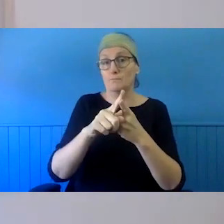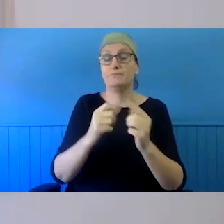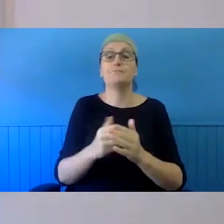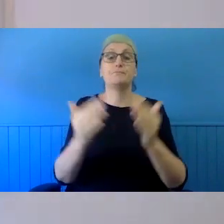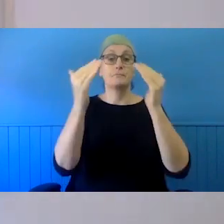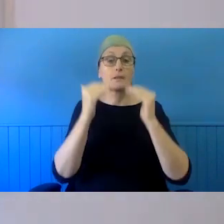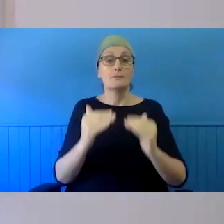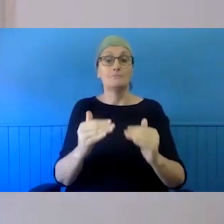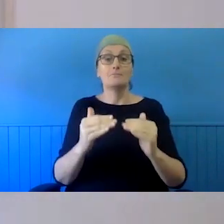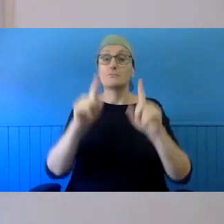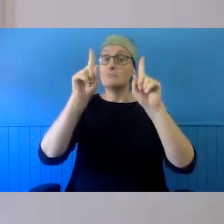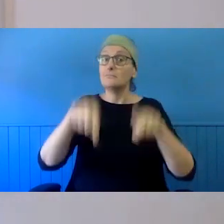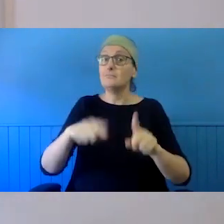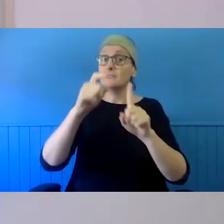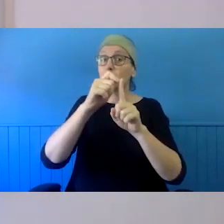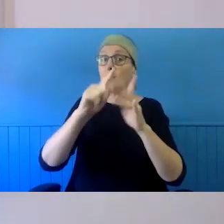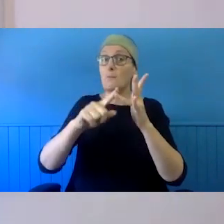AmWrit, the director of international development, to talk